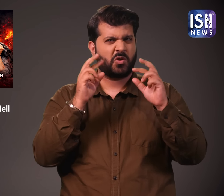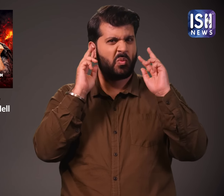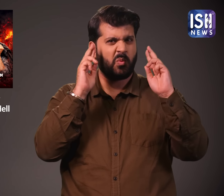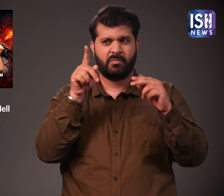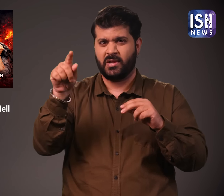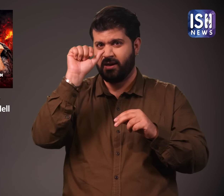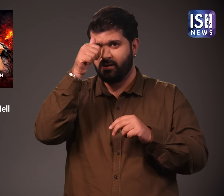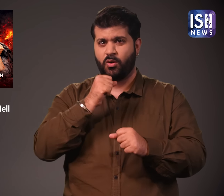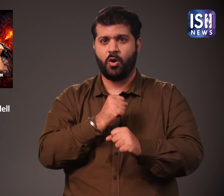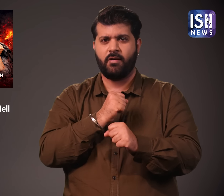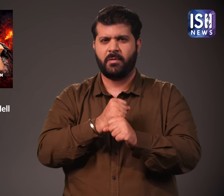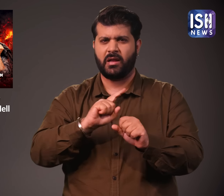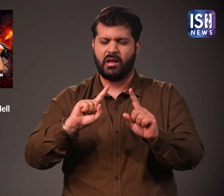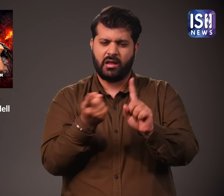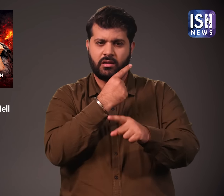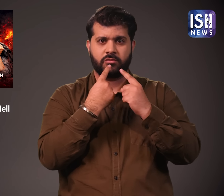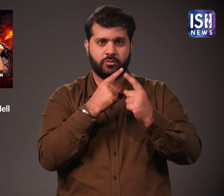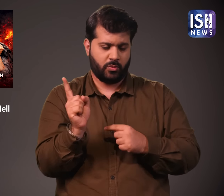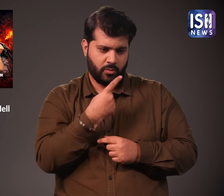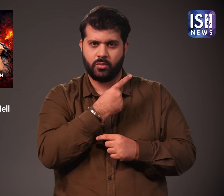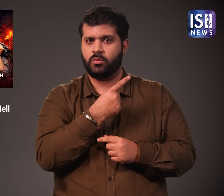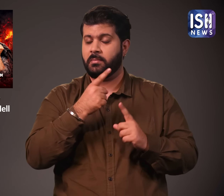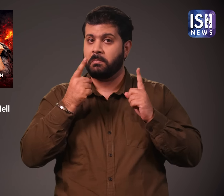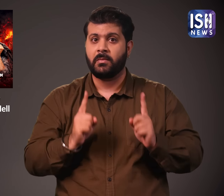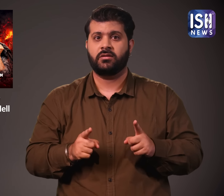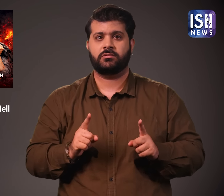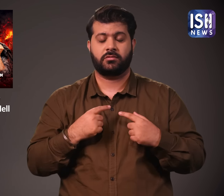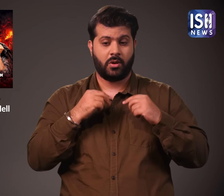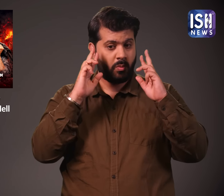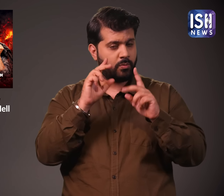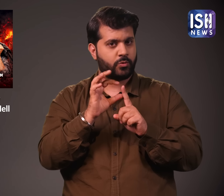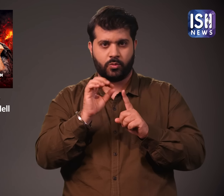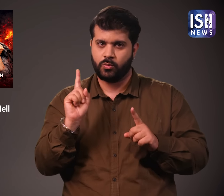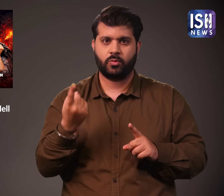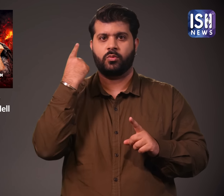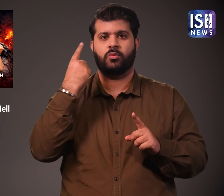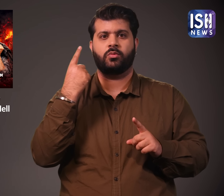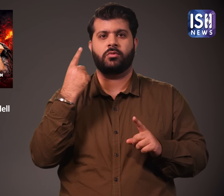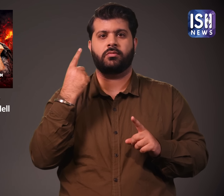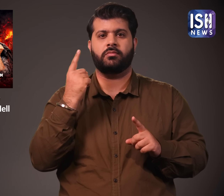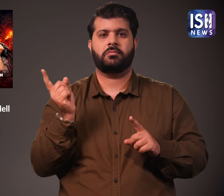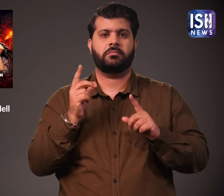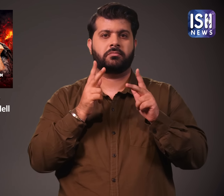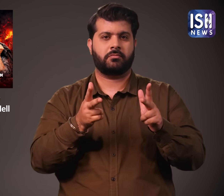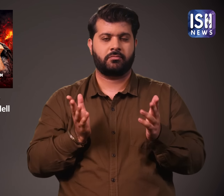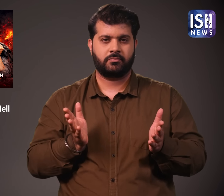He also expressed hope that the central government would condemn the act.